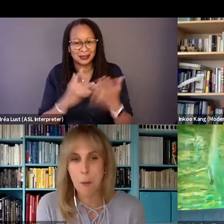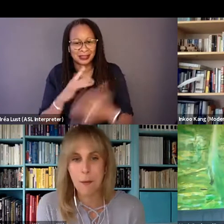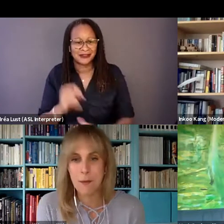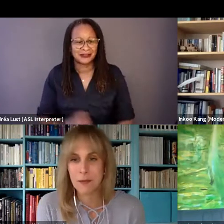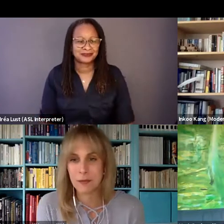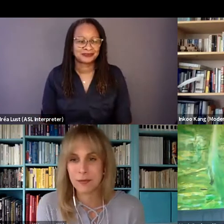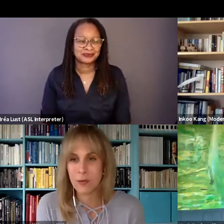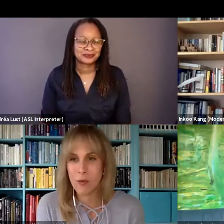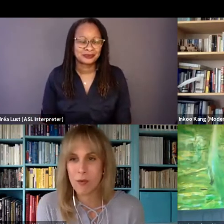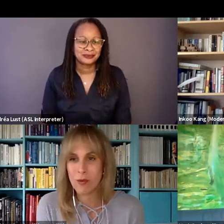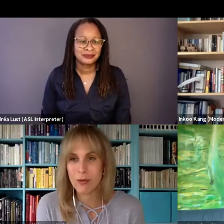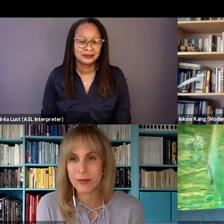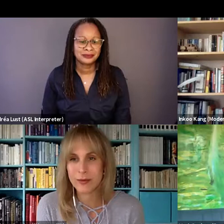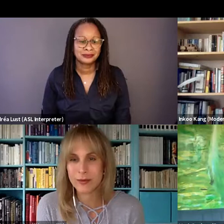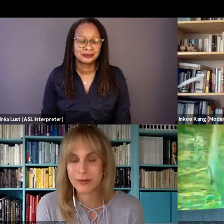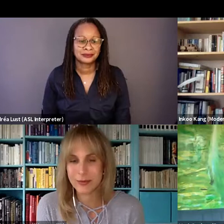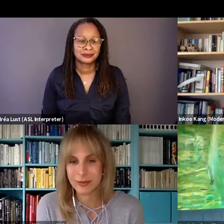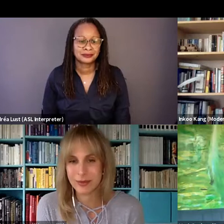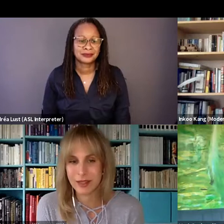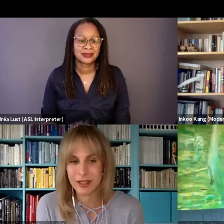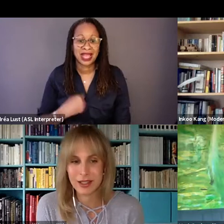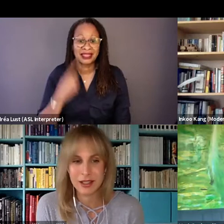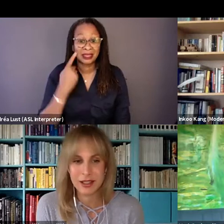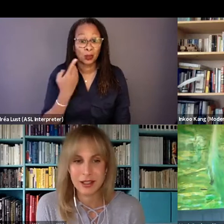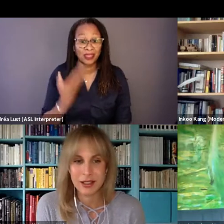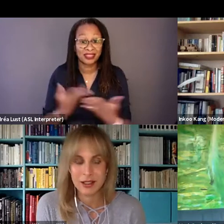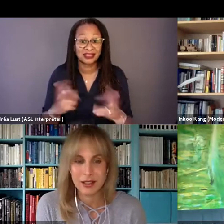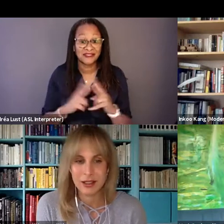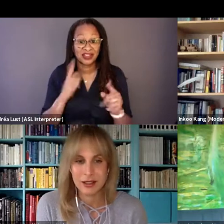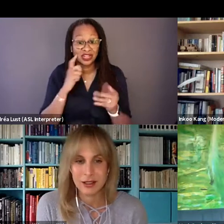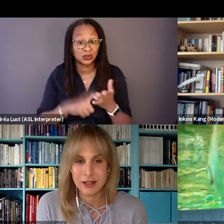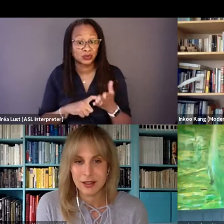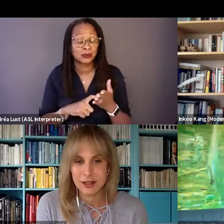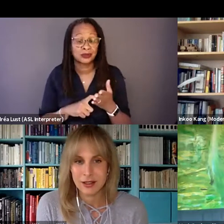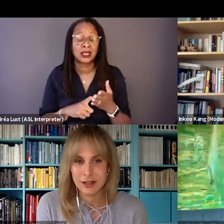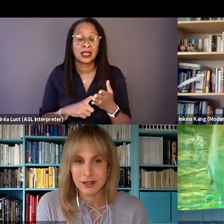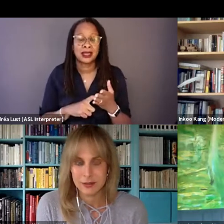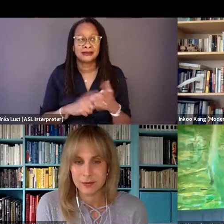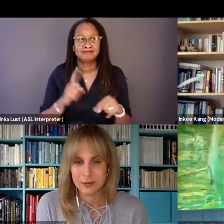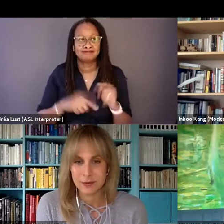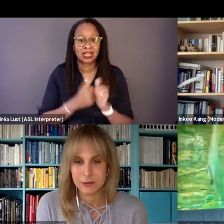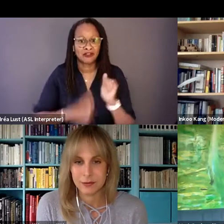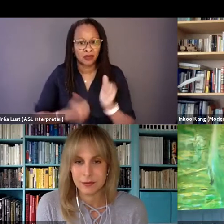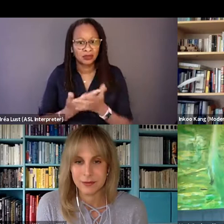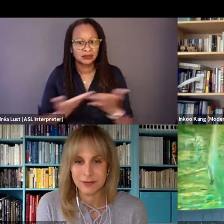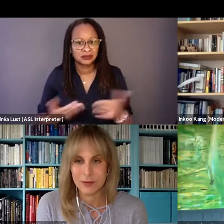I think one thing that's very noticeable, and maybe sort of unavoidable about the documentary,